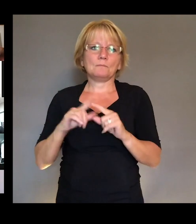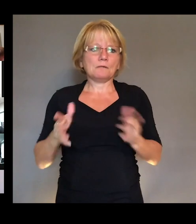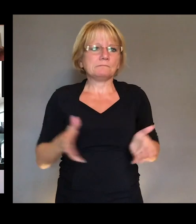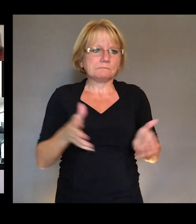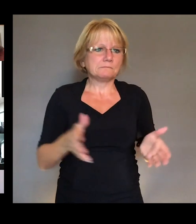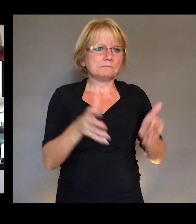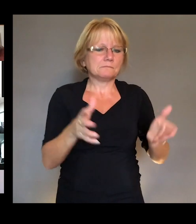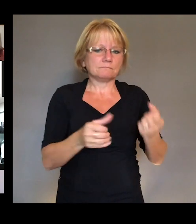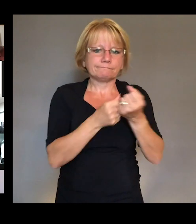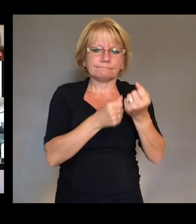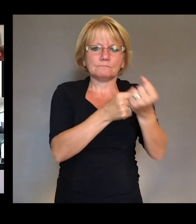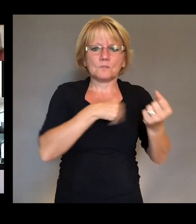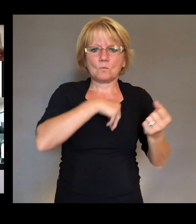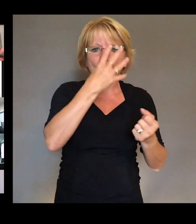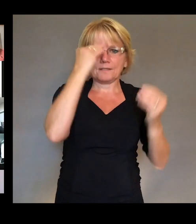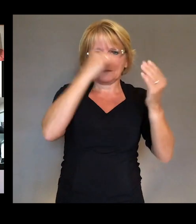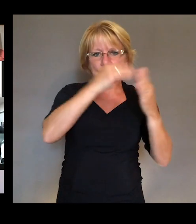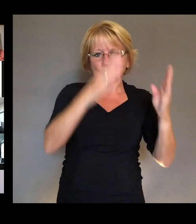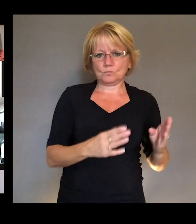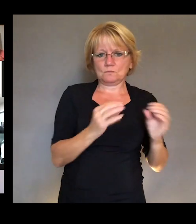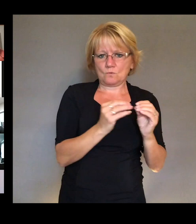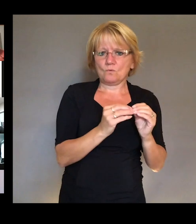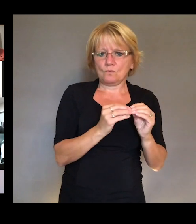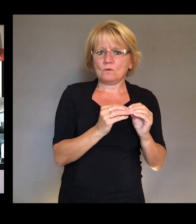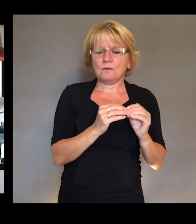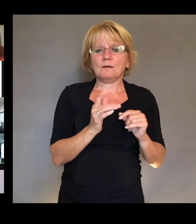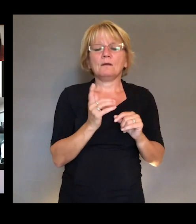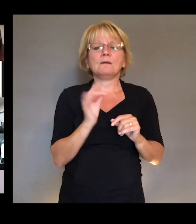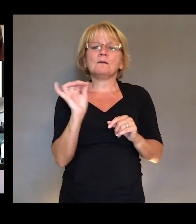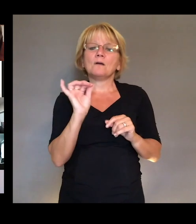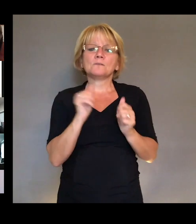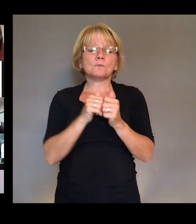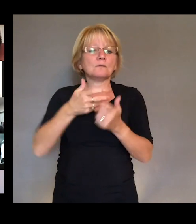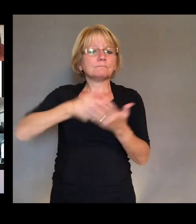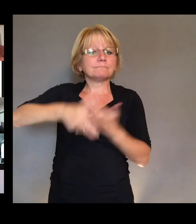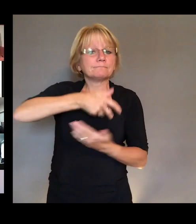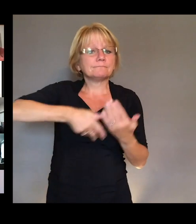but they'll push their white students a little bit more. And, you know, also like the interaction.